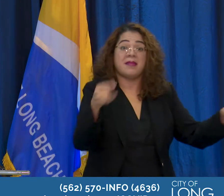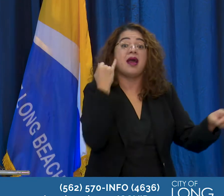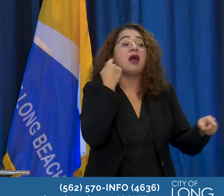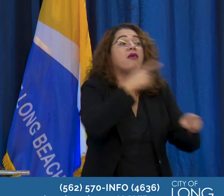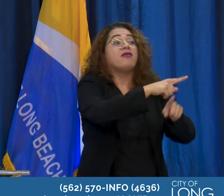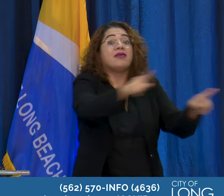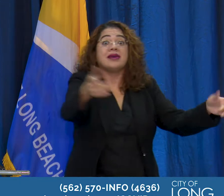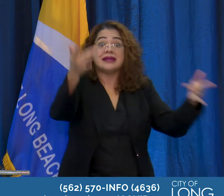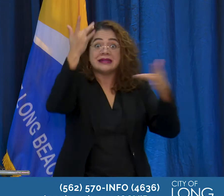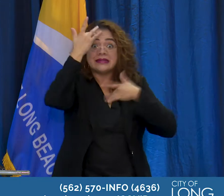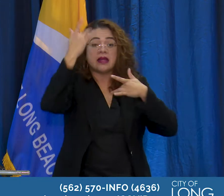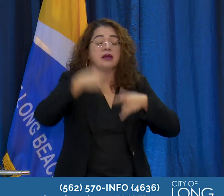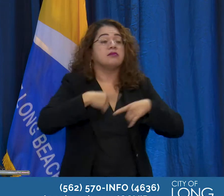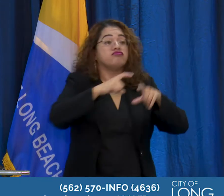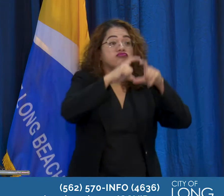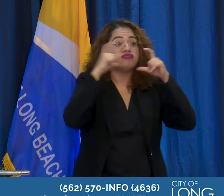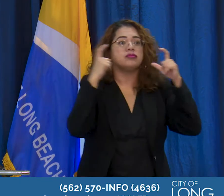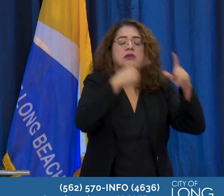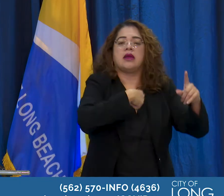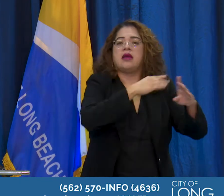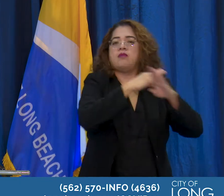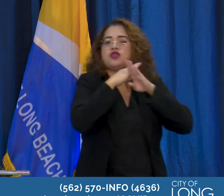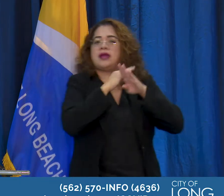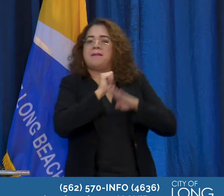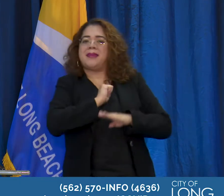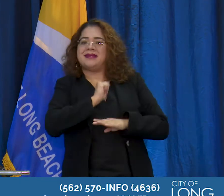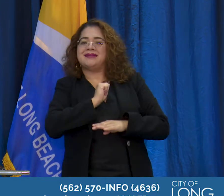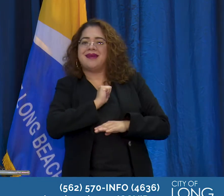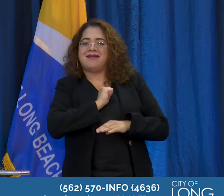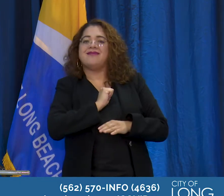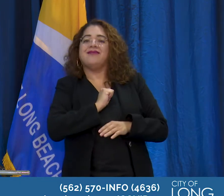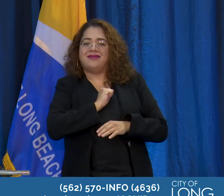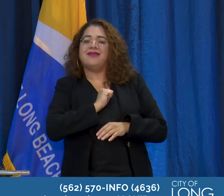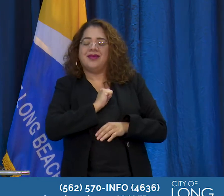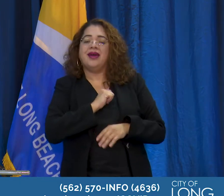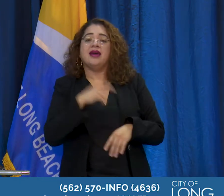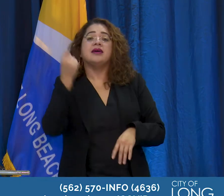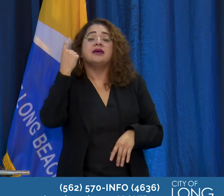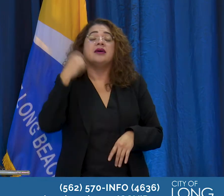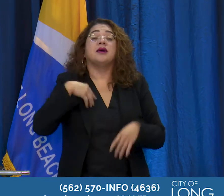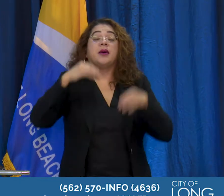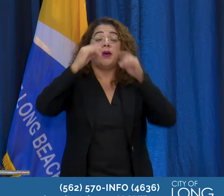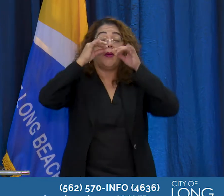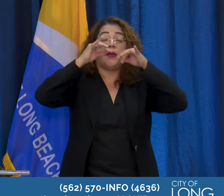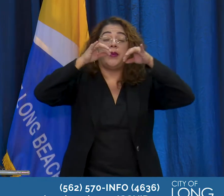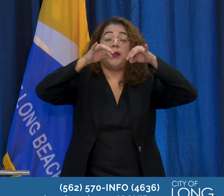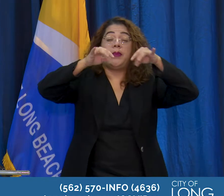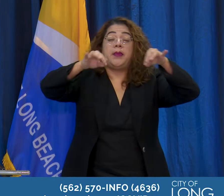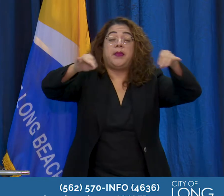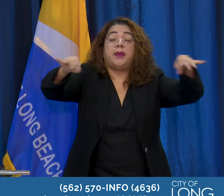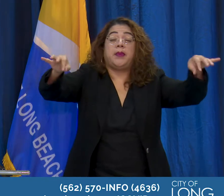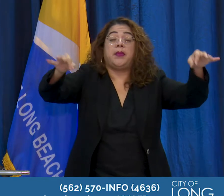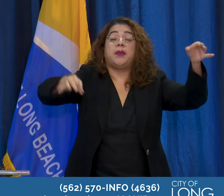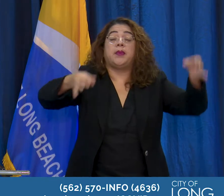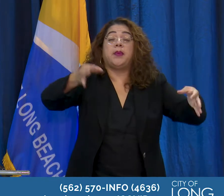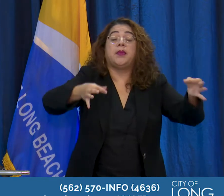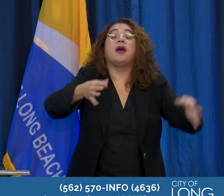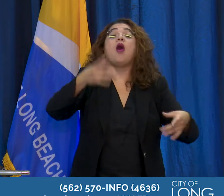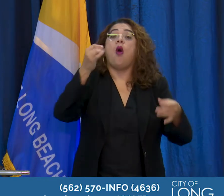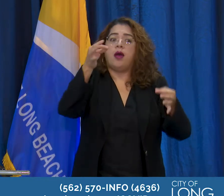We already know that face coverings help minimize the spread of infectious particles when the person wearing one speaks, coughs, or sneezes.